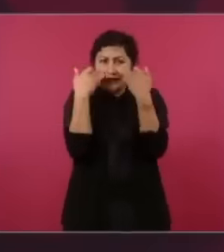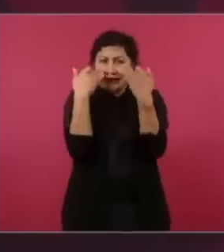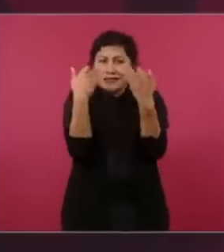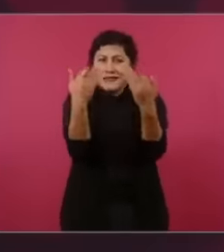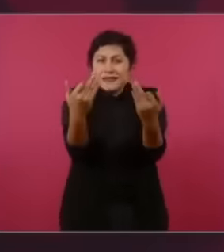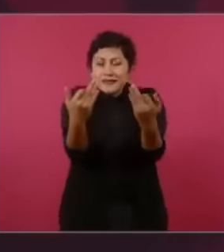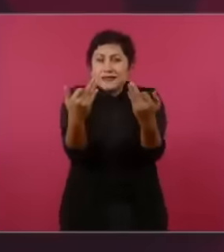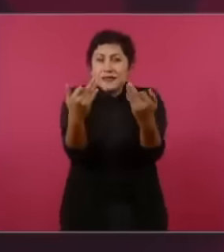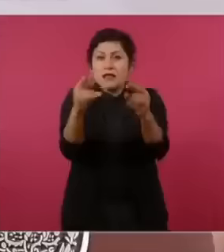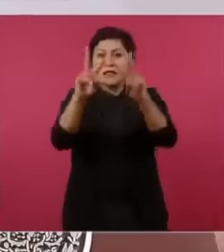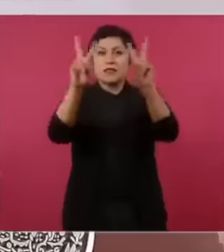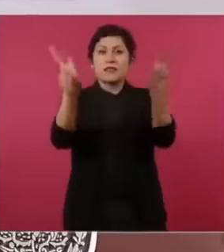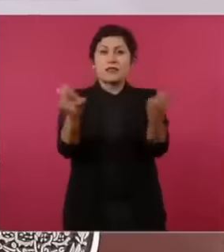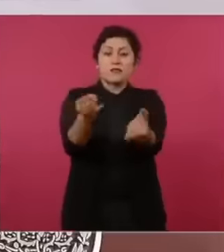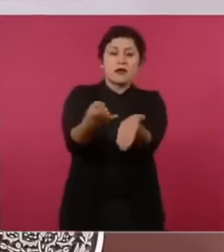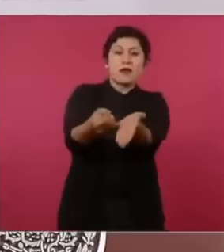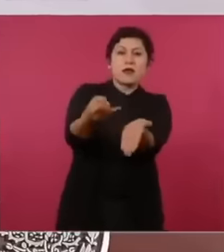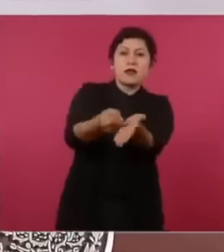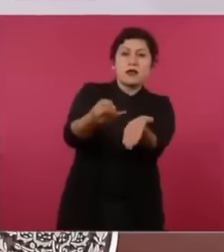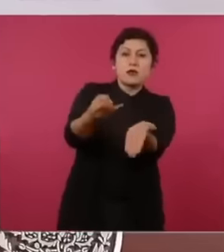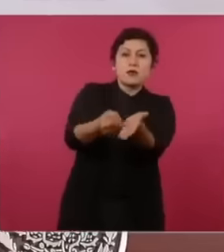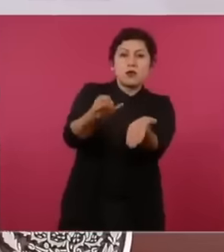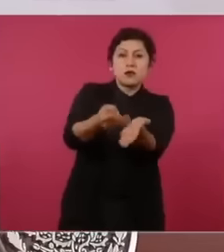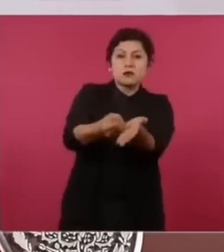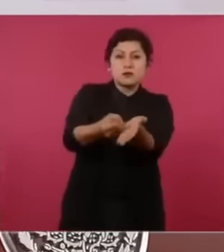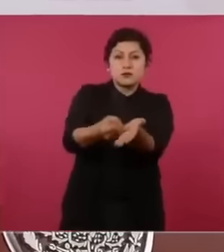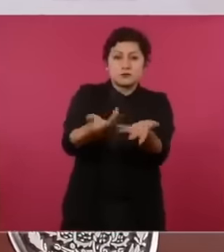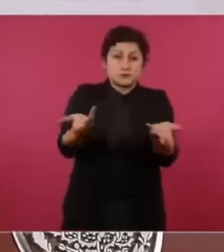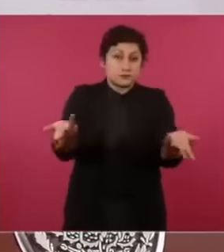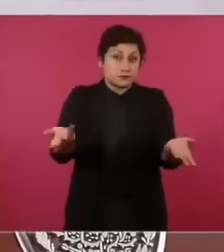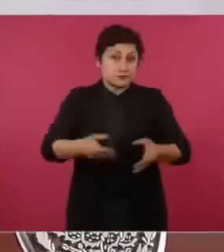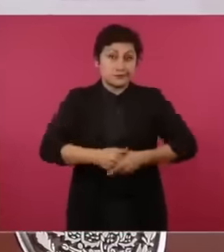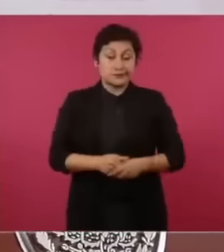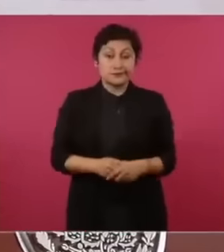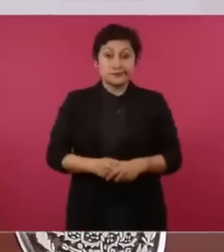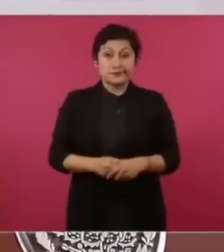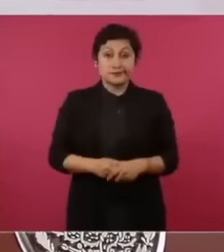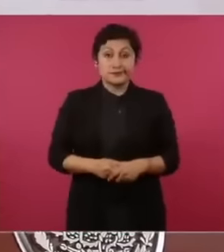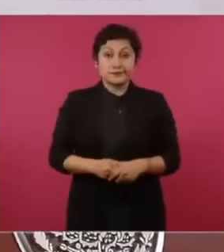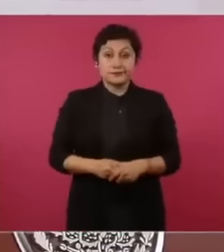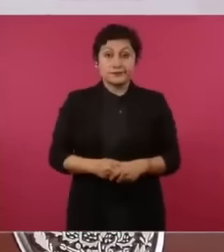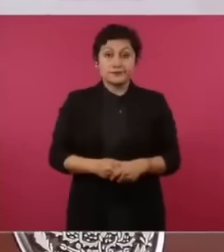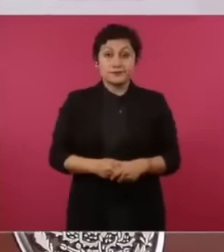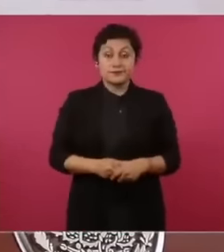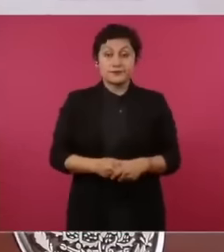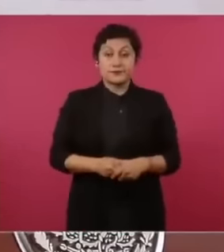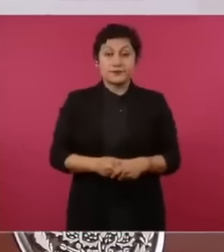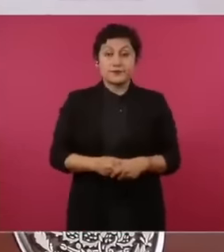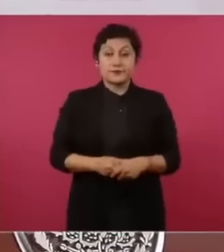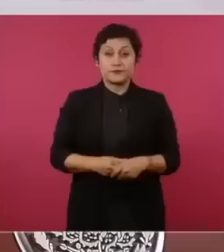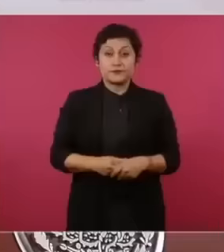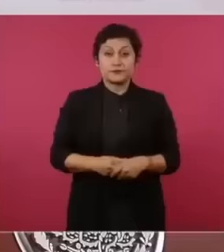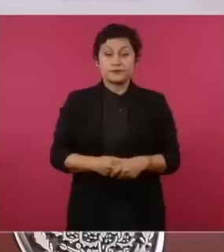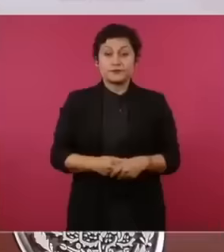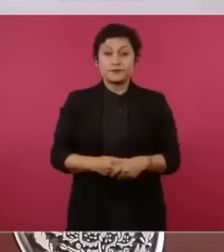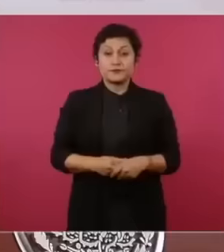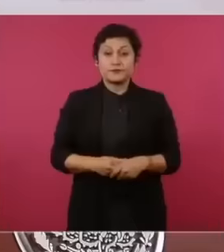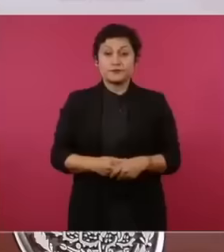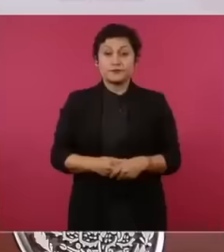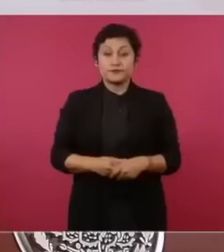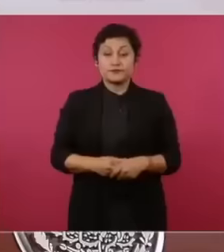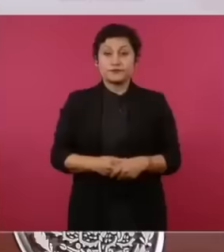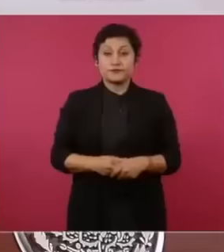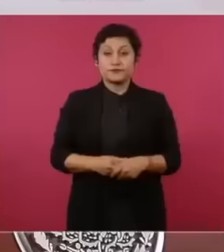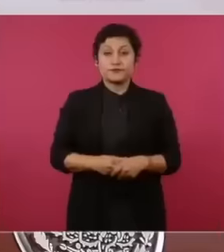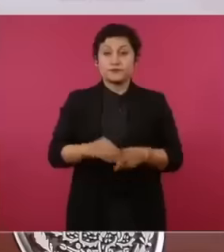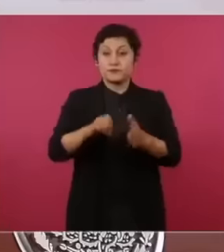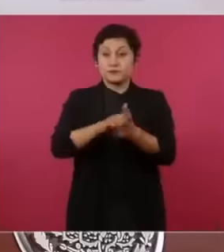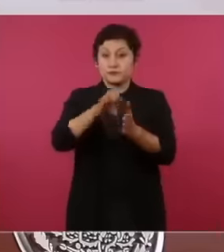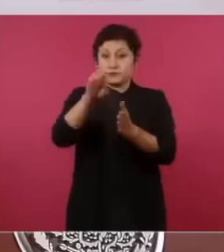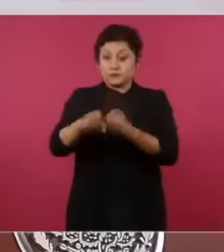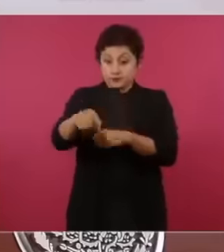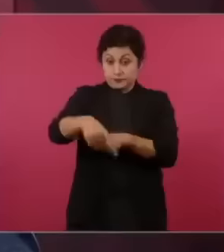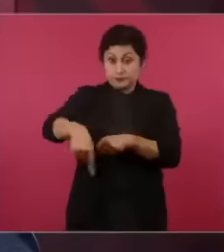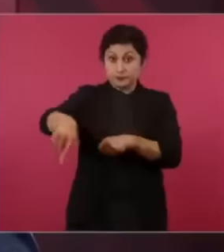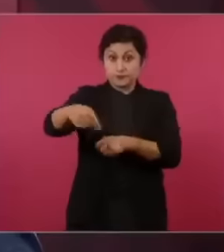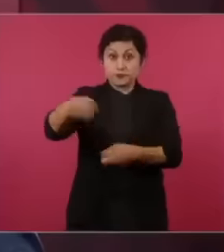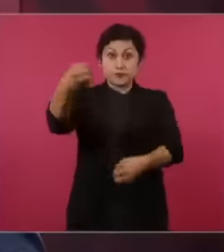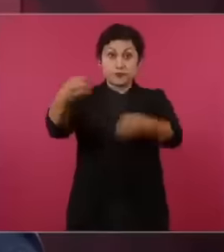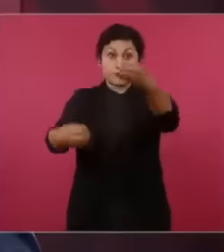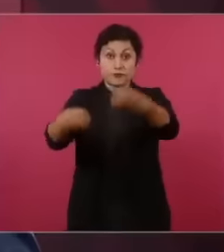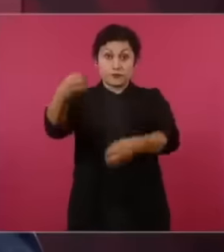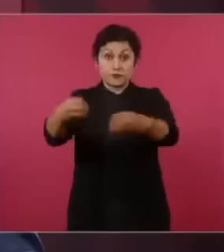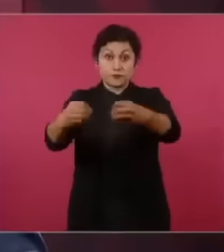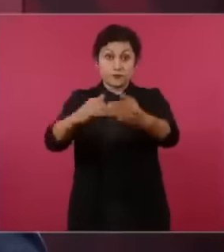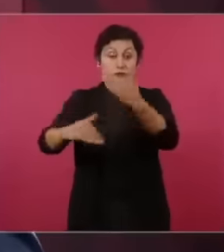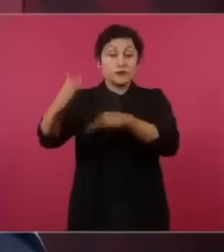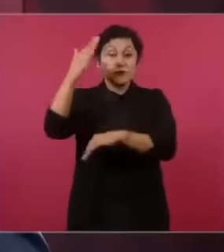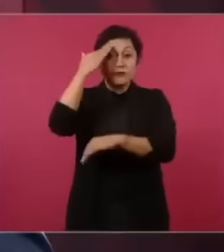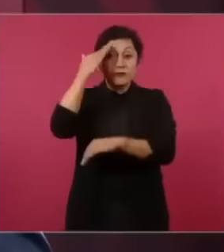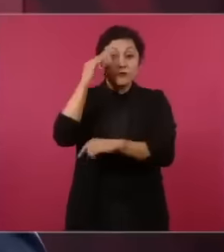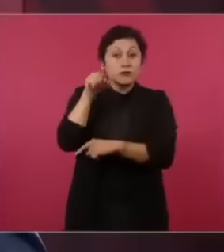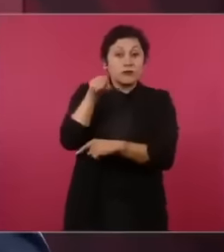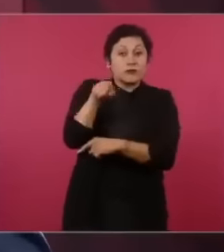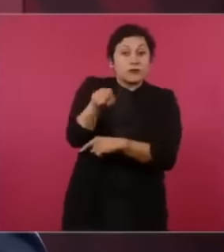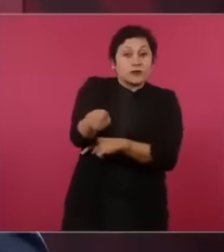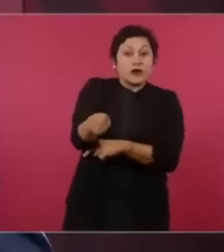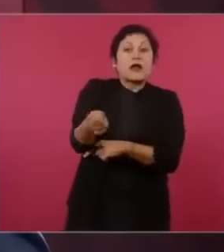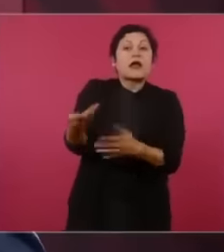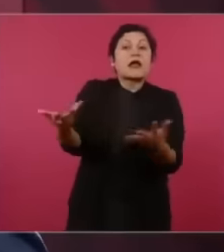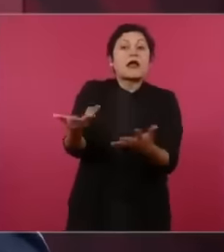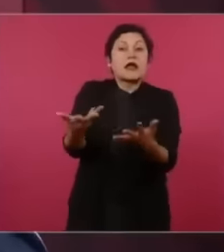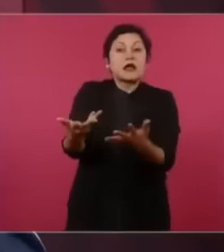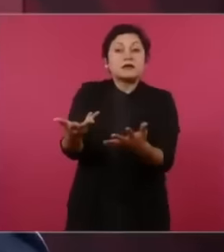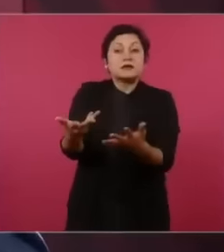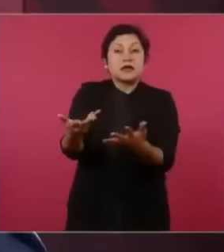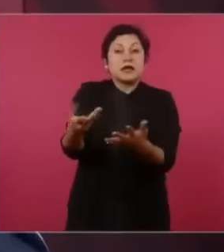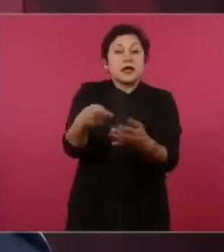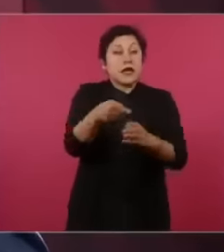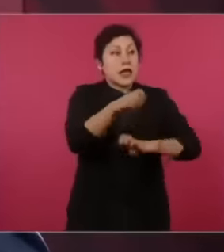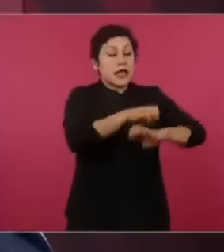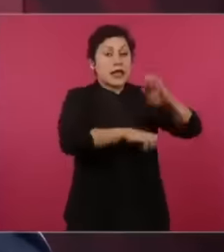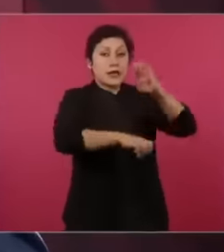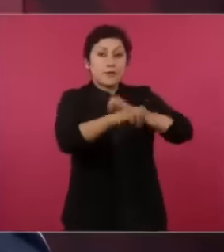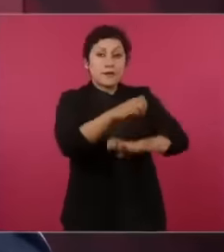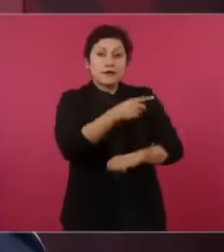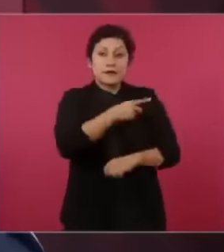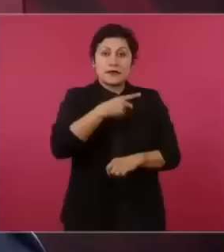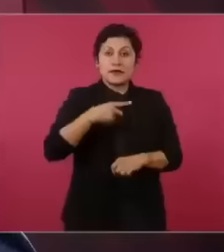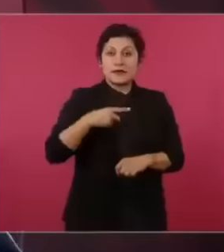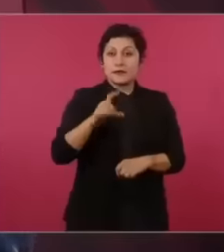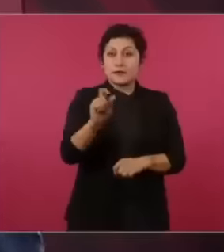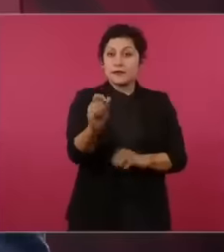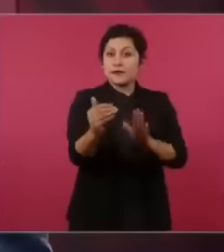taxes, it was done by a minister who kept a file of 20,000 million pesos